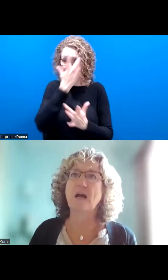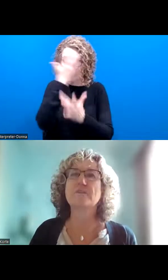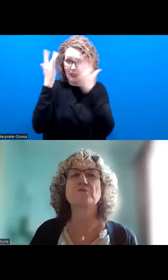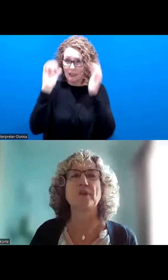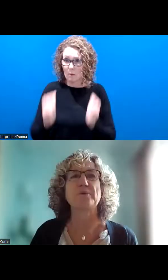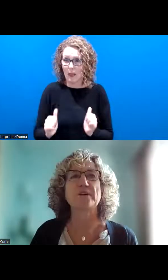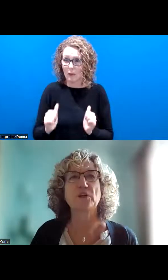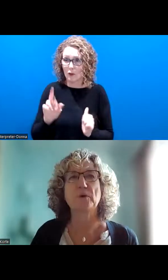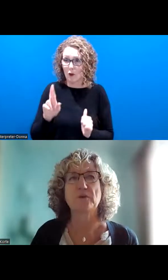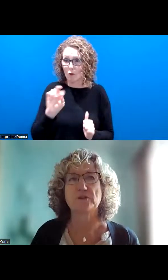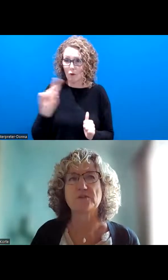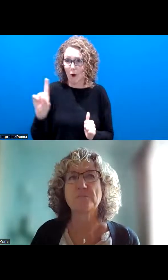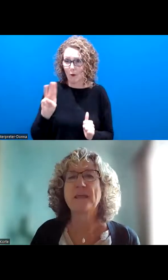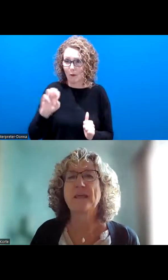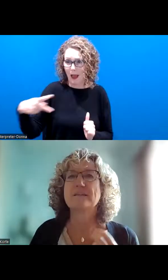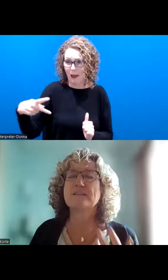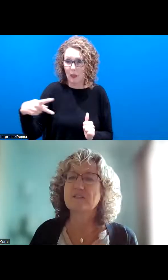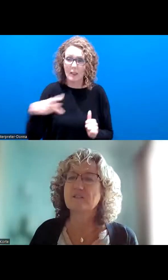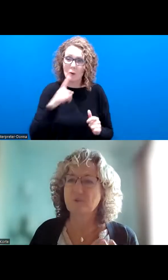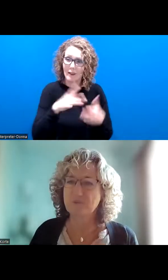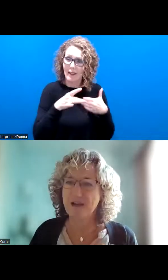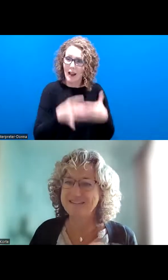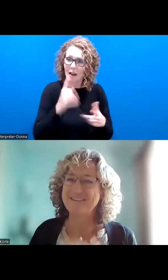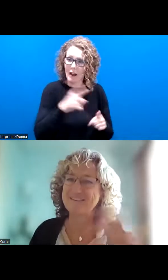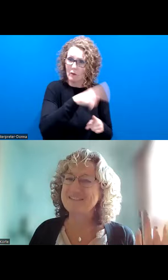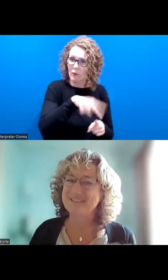higher. This is also a permanent exemption, and it's